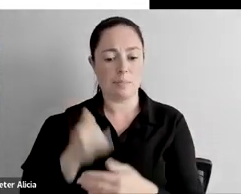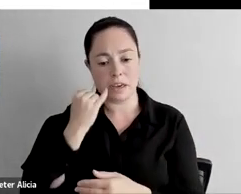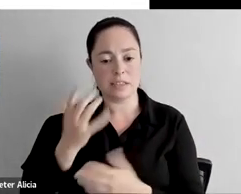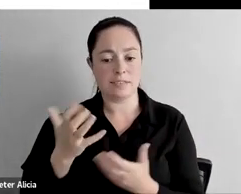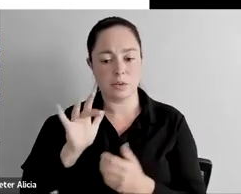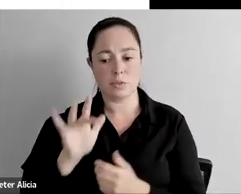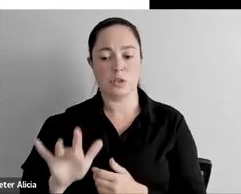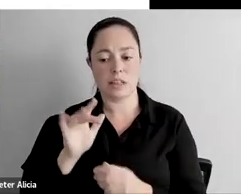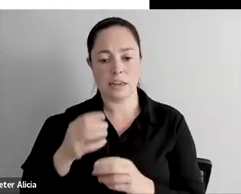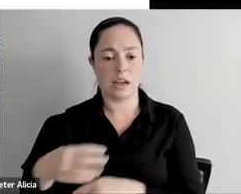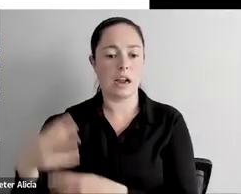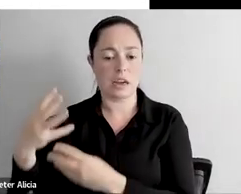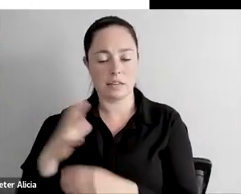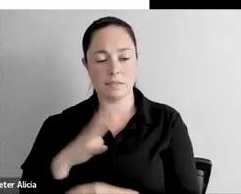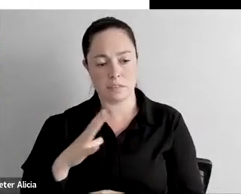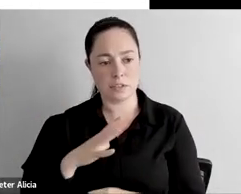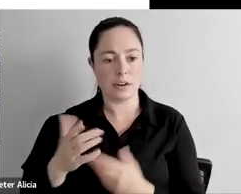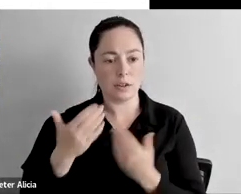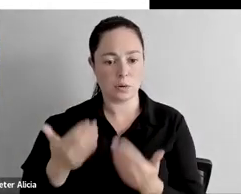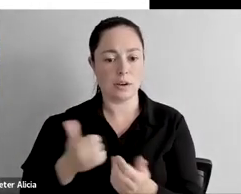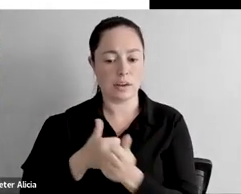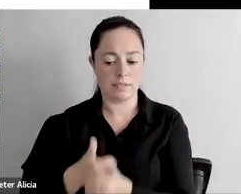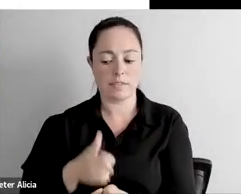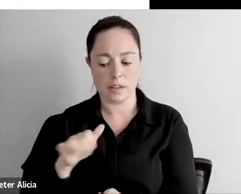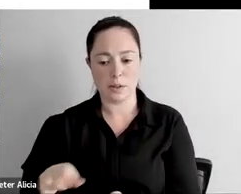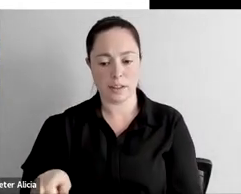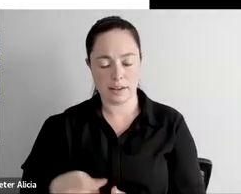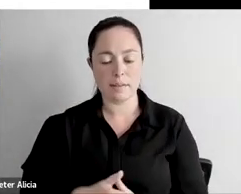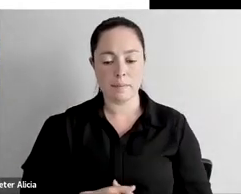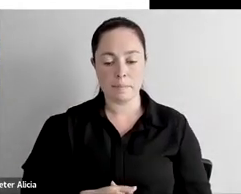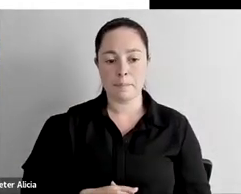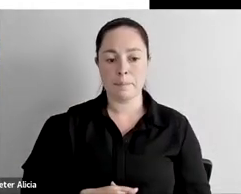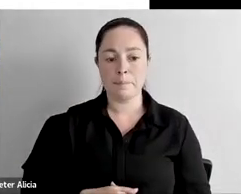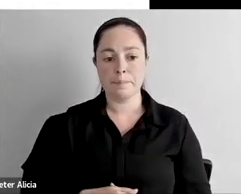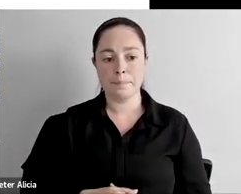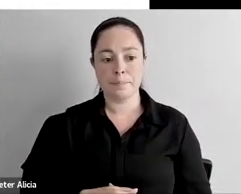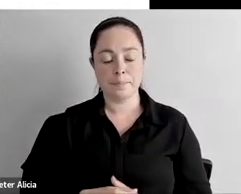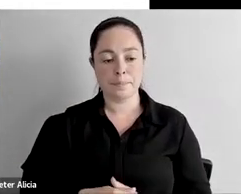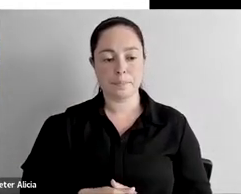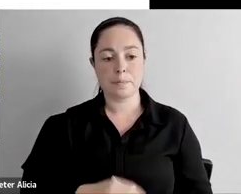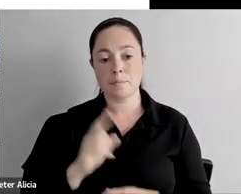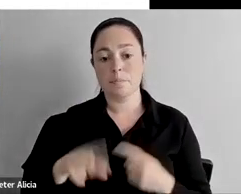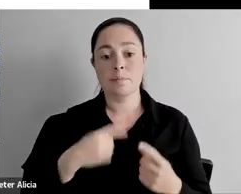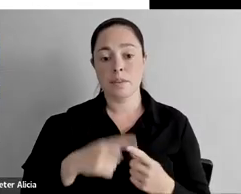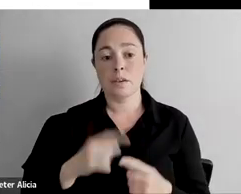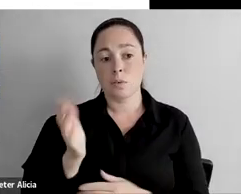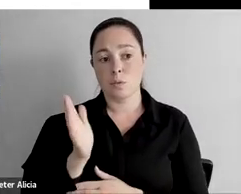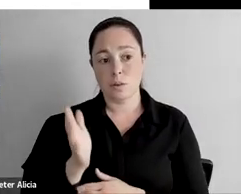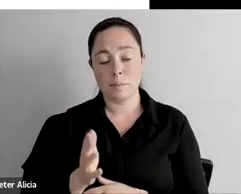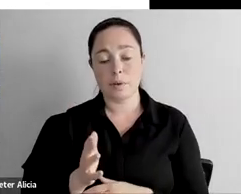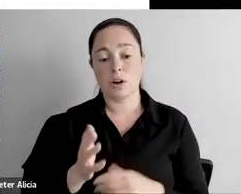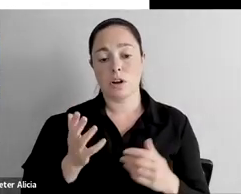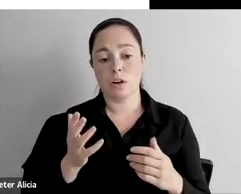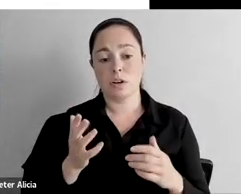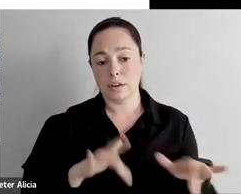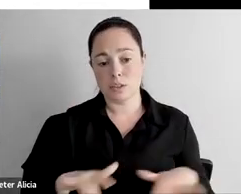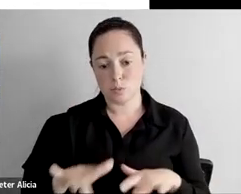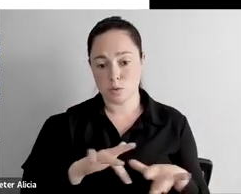following I put that in there because when the webinar is recorded and made available we